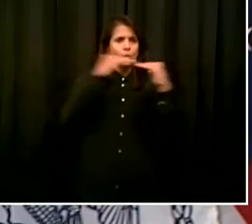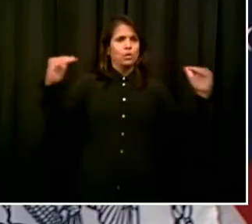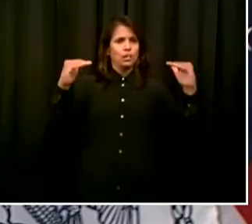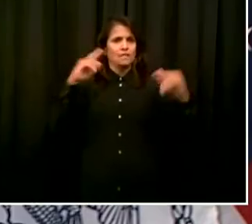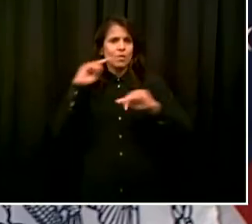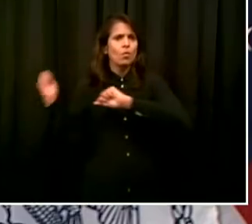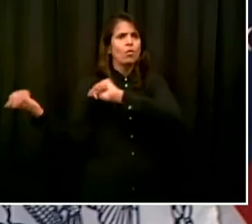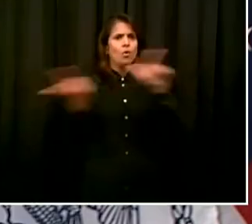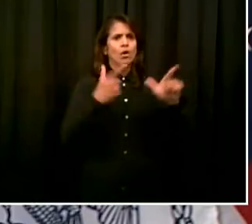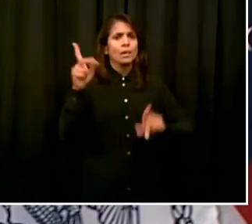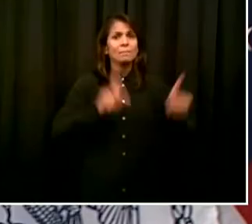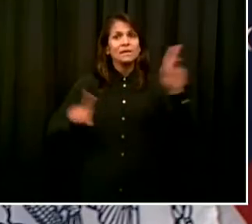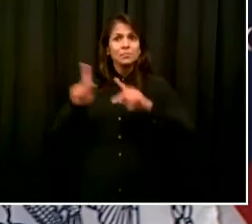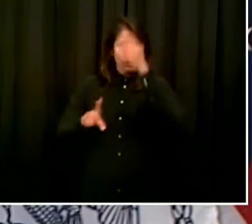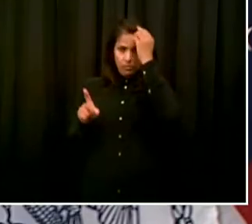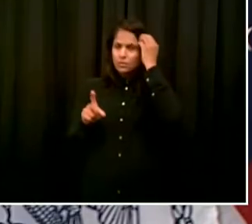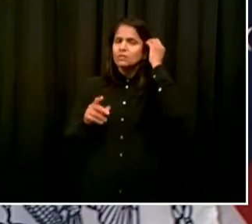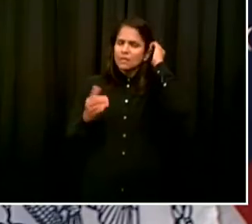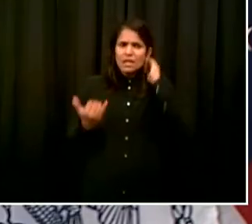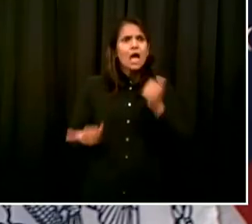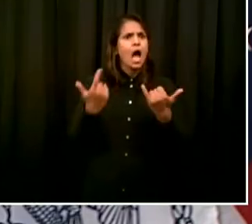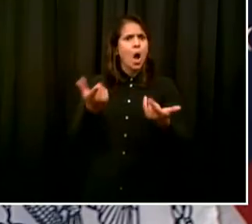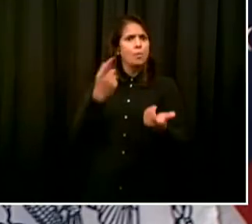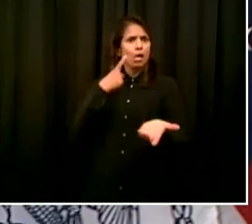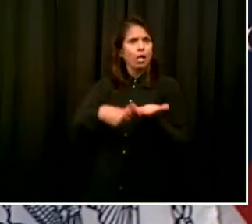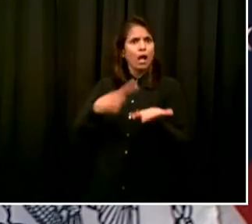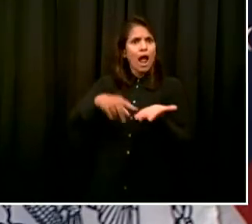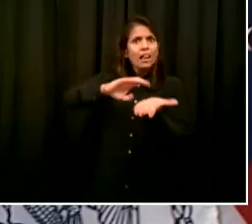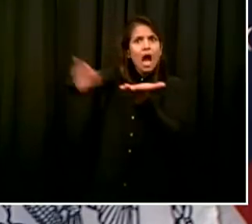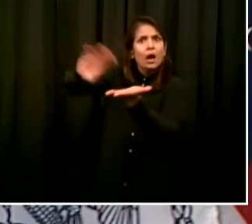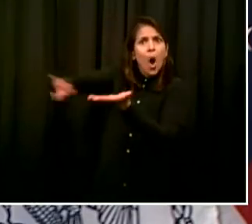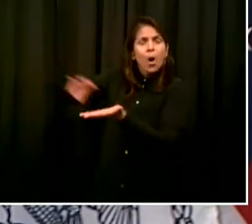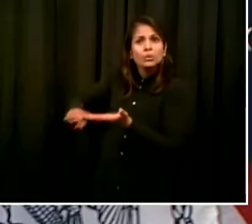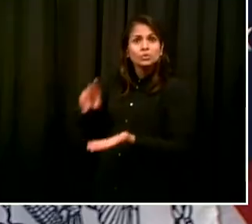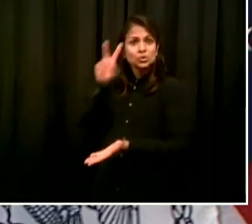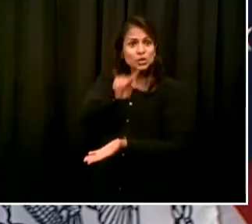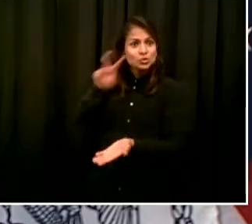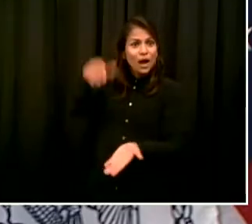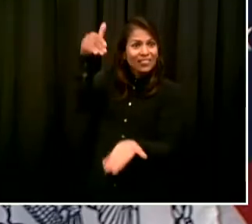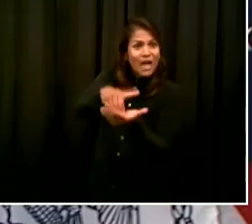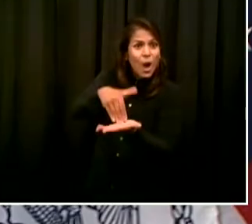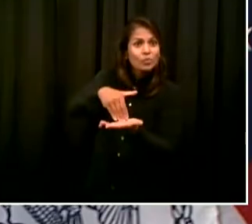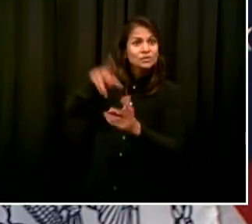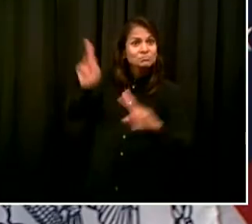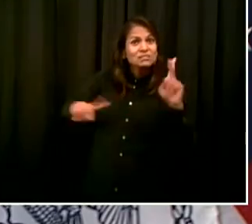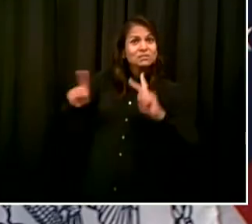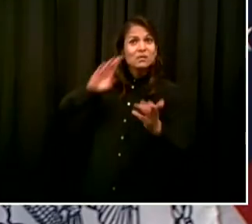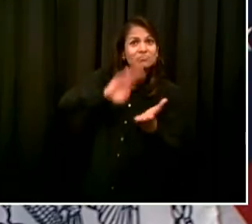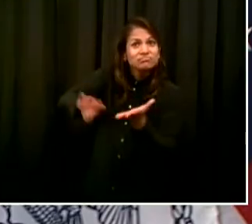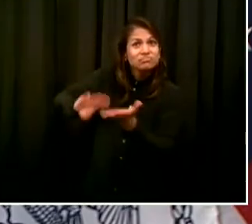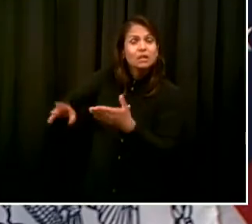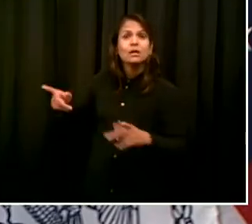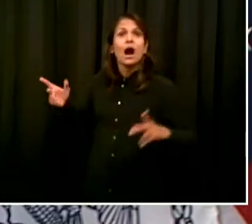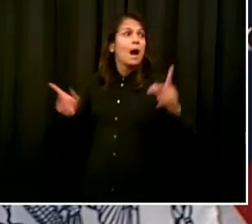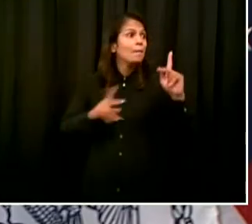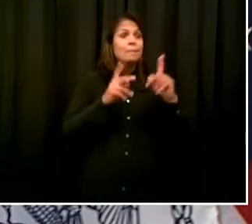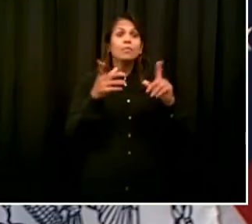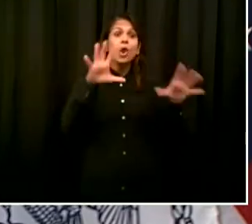PANDEMIC. FAIR, EQUITABLE, WE ALSO TALKED ABOUT ALL THESE LAYOFFS TODAY. UP TO 22,000 AND HUNDREDS OF